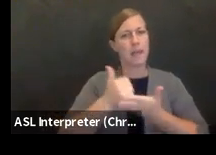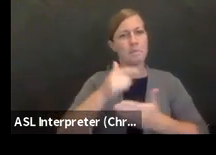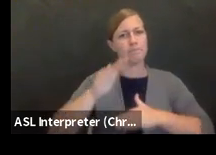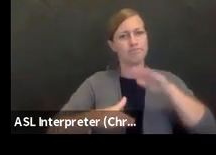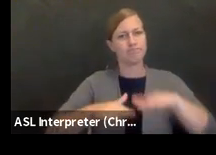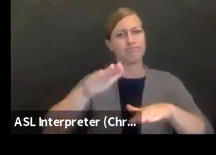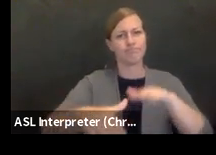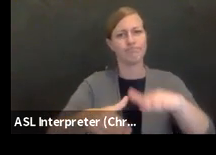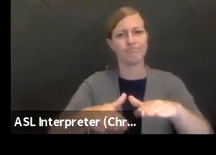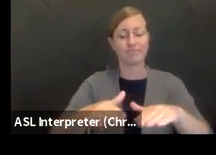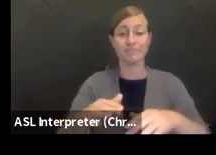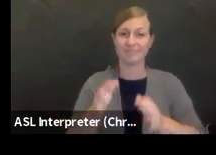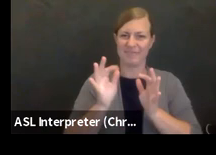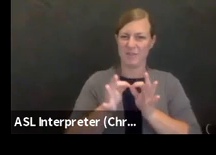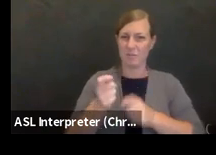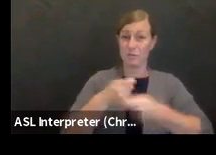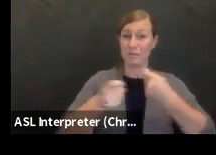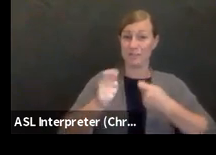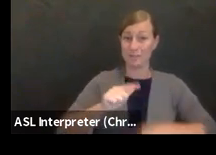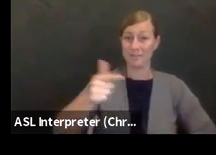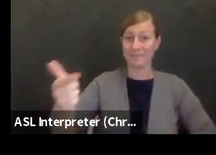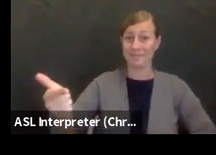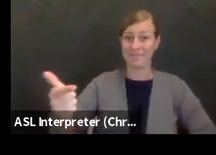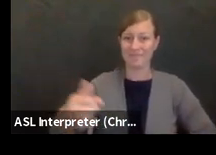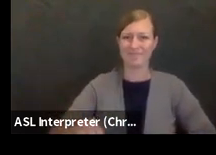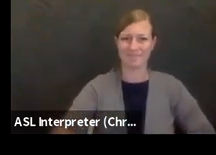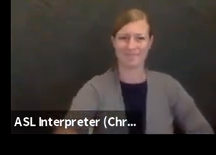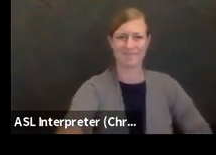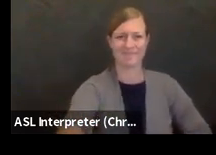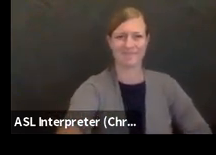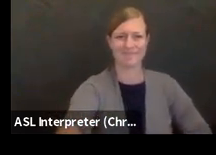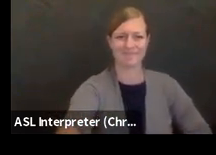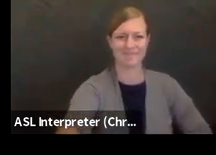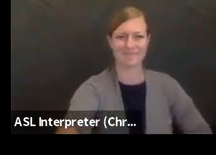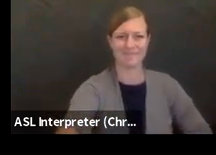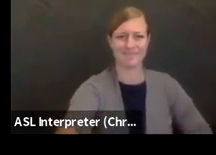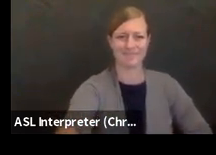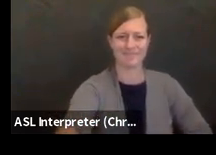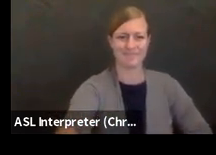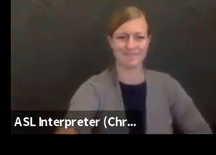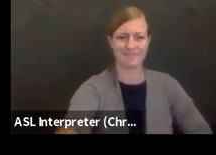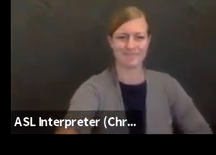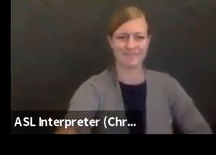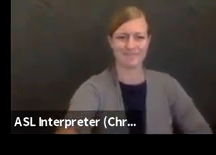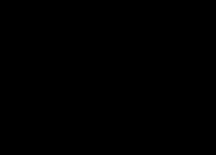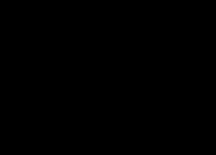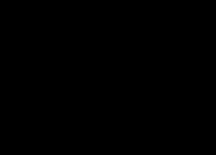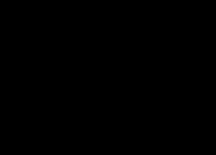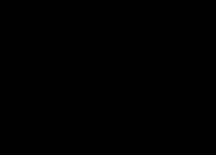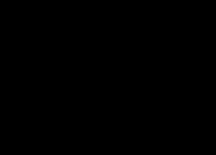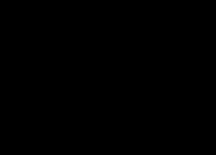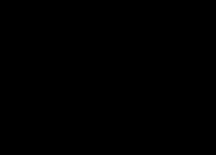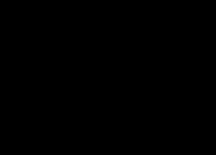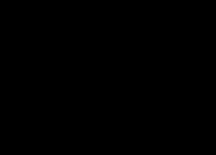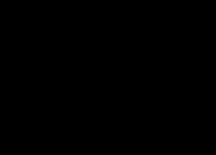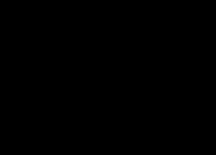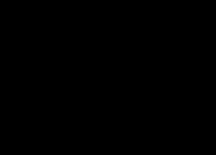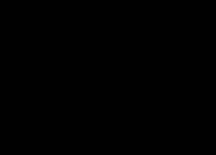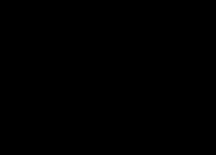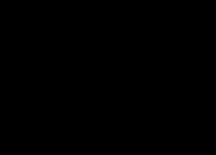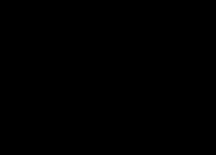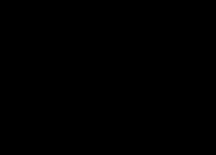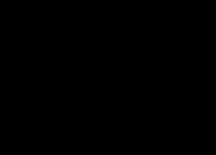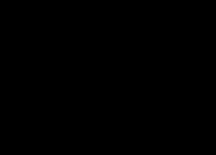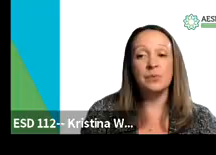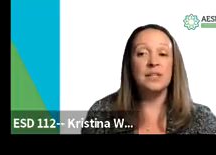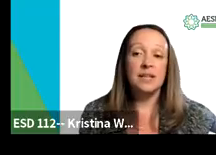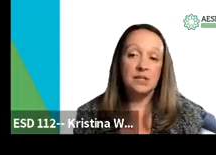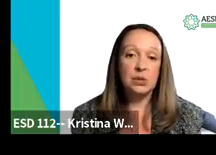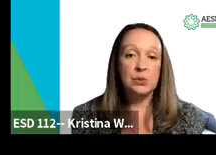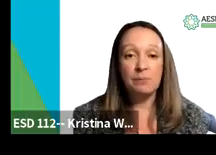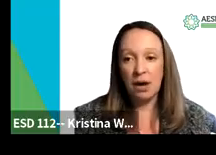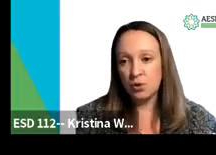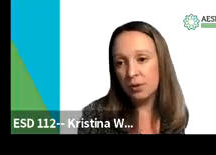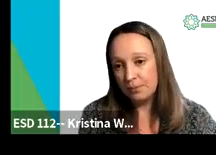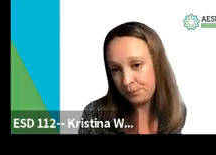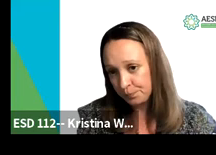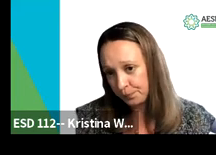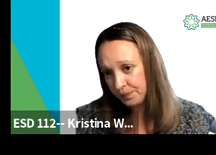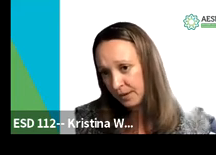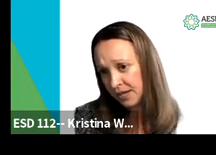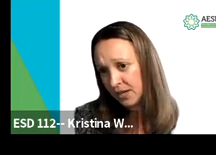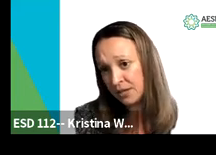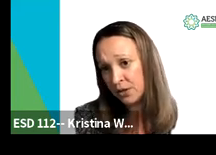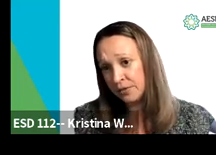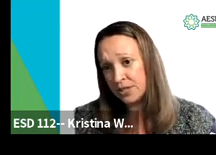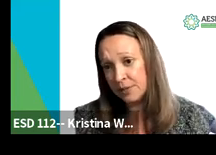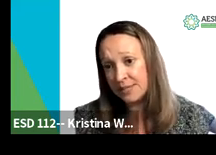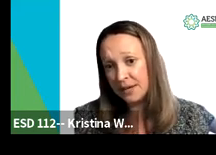ESD 112-- Kristina Wambold: So now you can see, day two or day three is down here, but I don't have anything built inside de tus module. I can do at things within de tus module by coming over to the plus button.